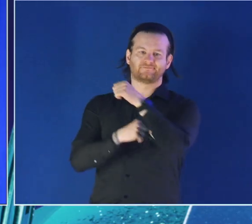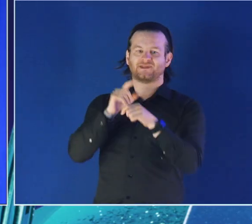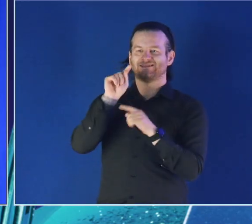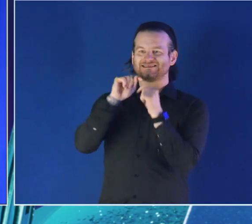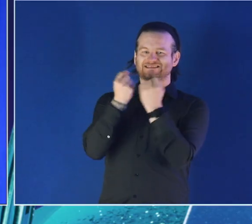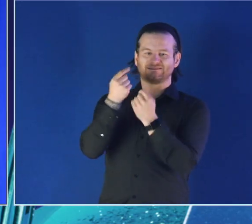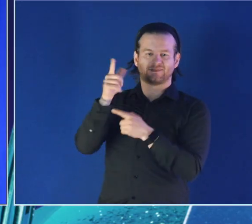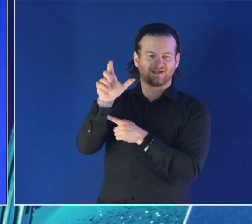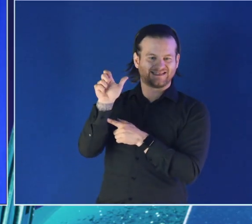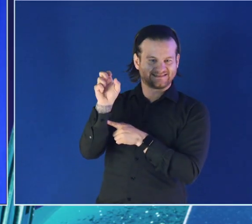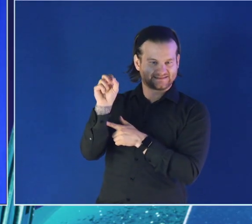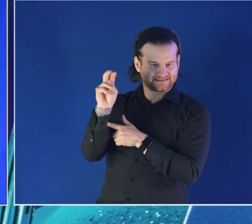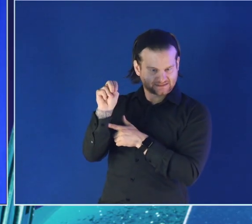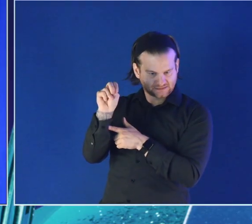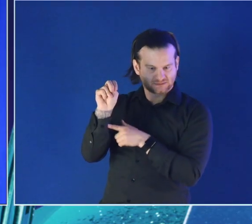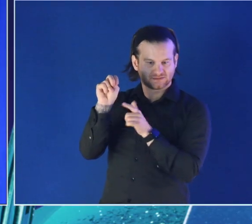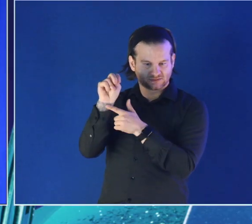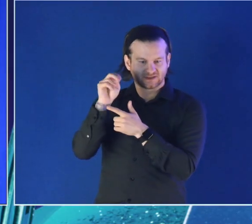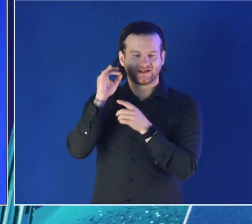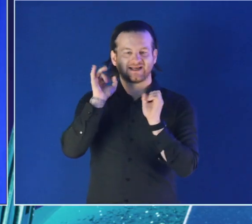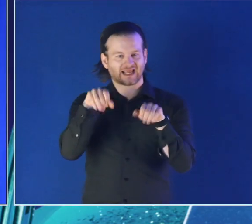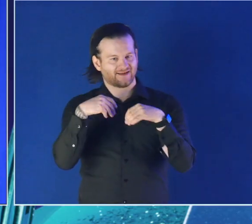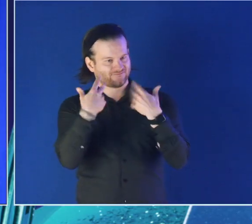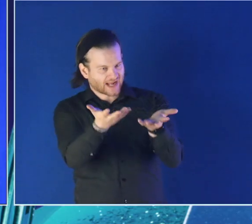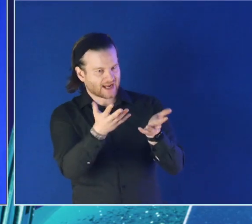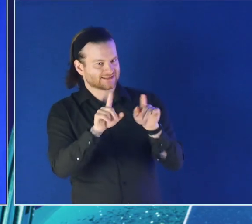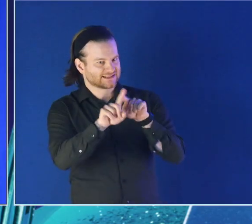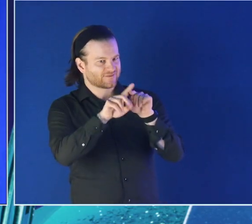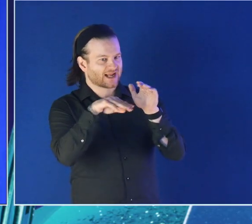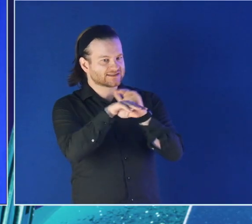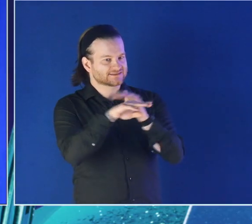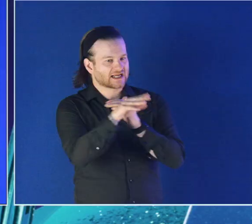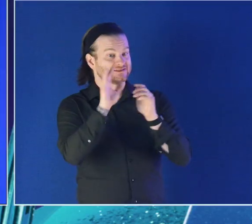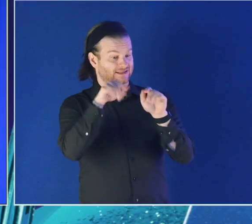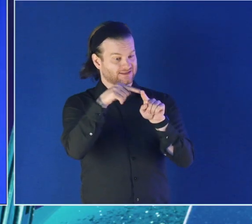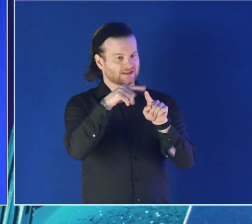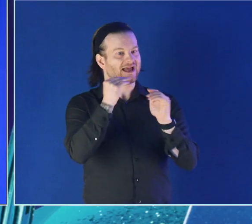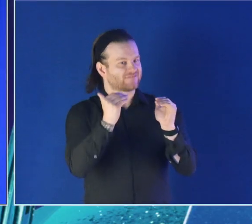to be independent, to be mobile, to communicate, to look